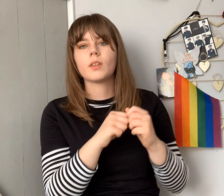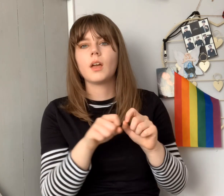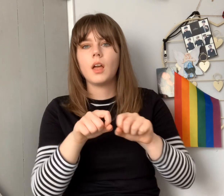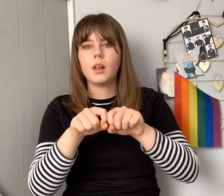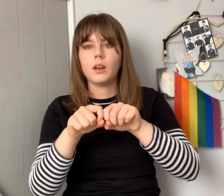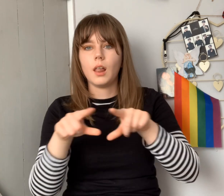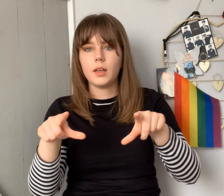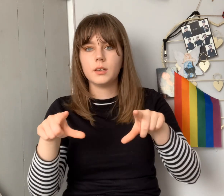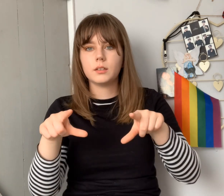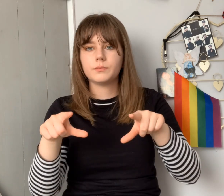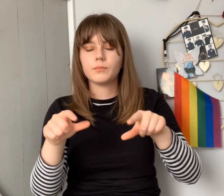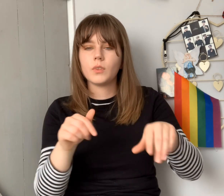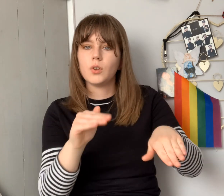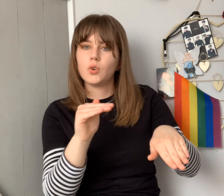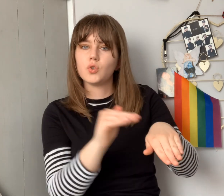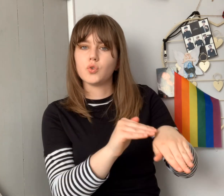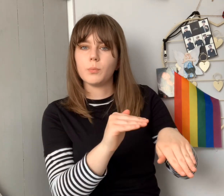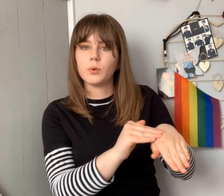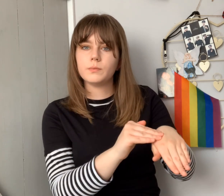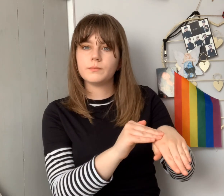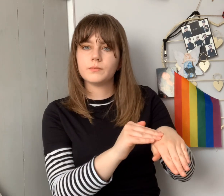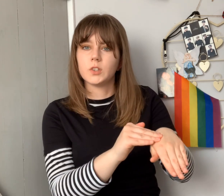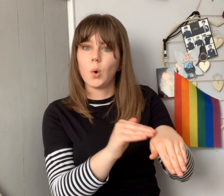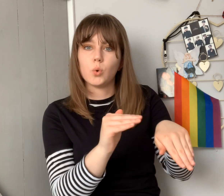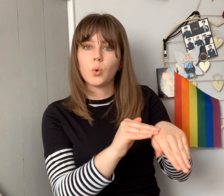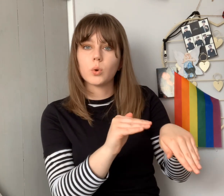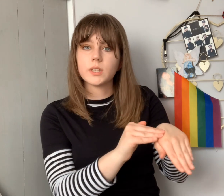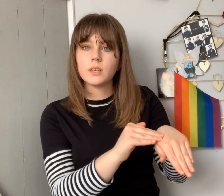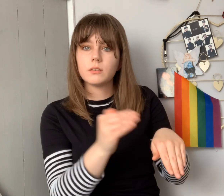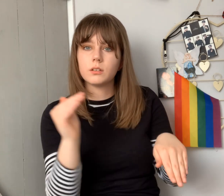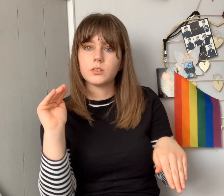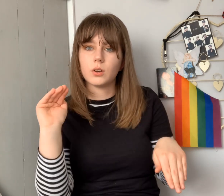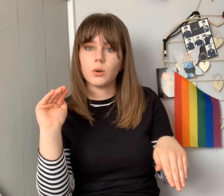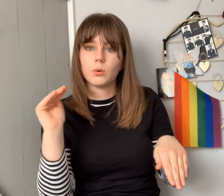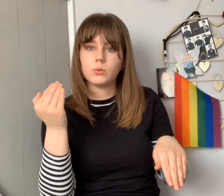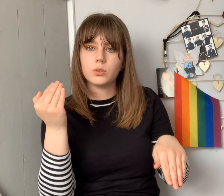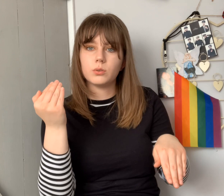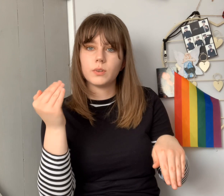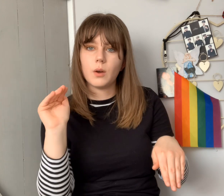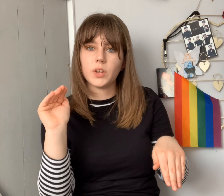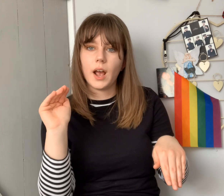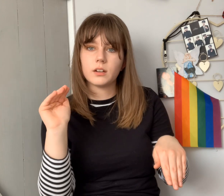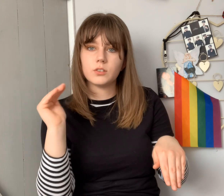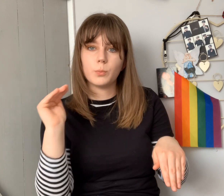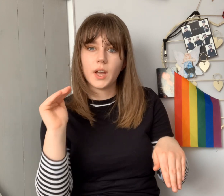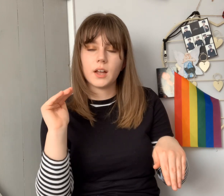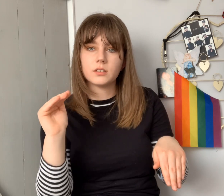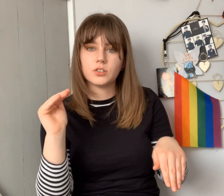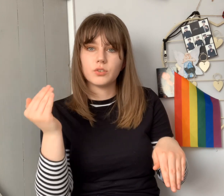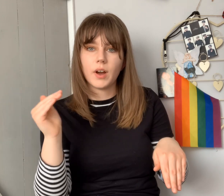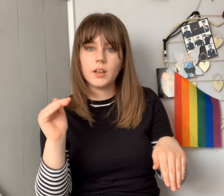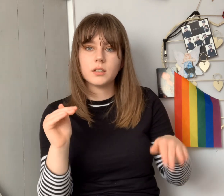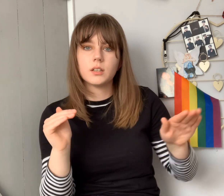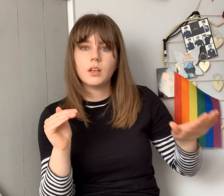"Like trouble" So naughty, do that with your hands, so cup your hands